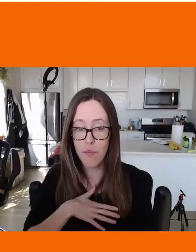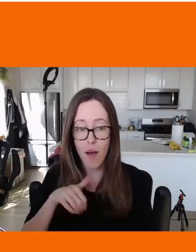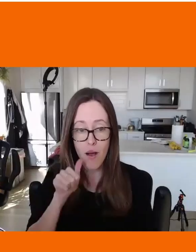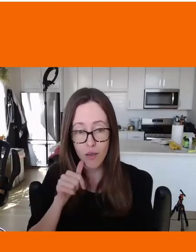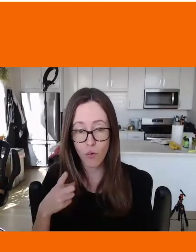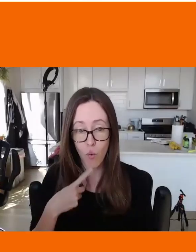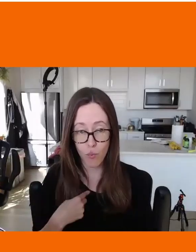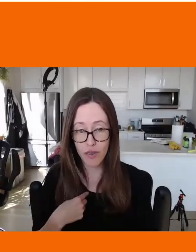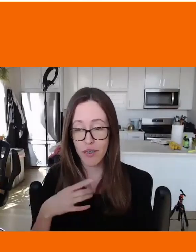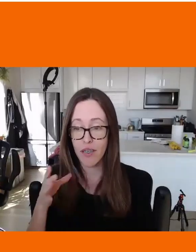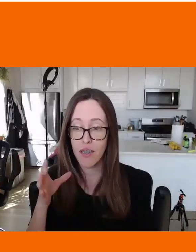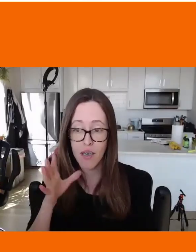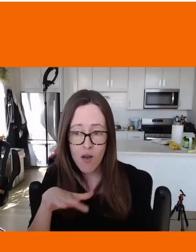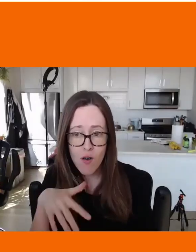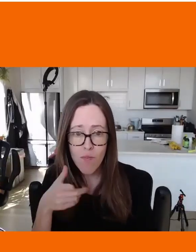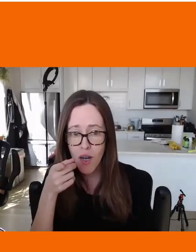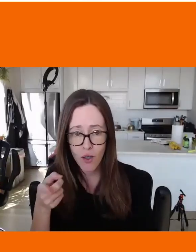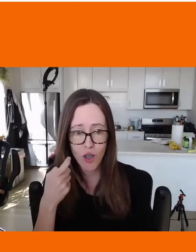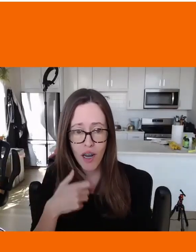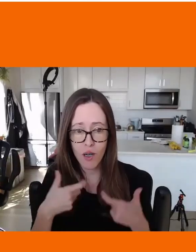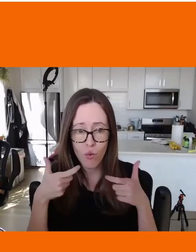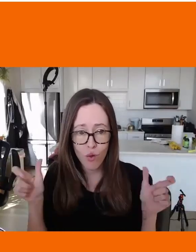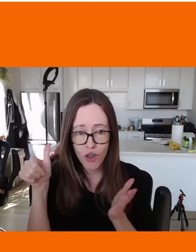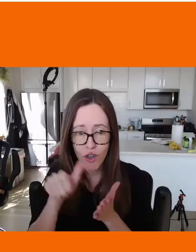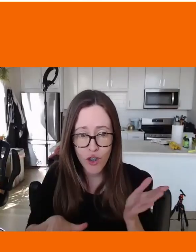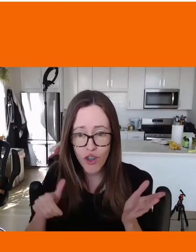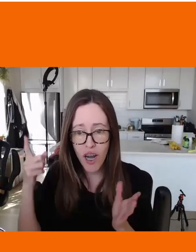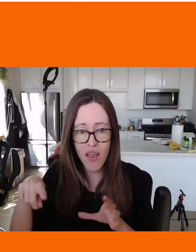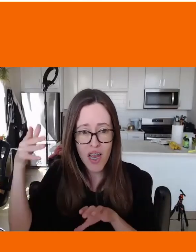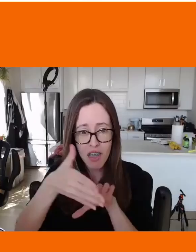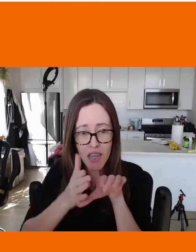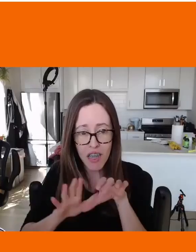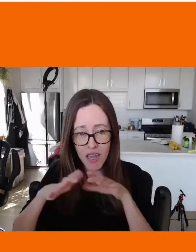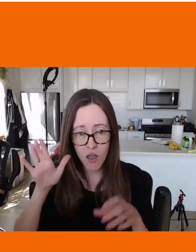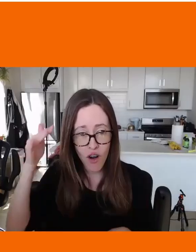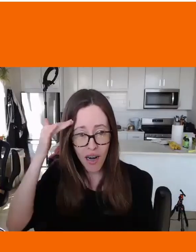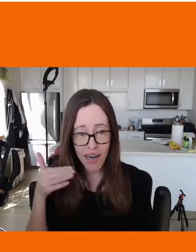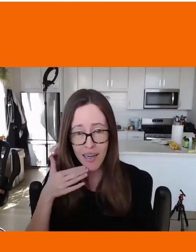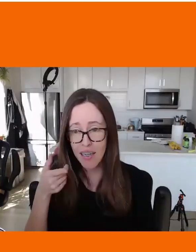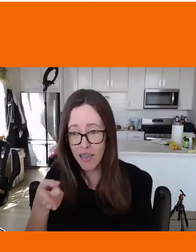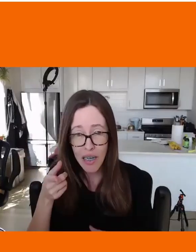And after the surgery, my aunt asked me-- she said, you just had a huge surgery. They cut open your head.